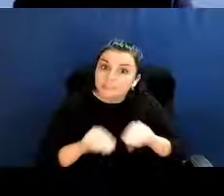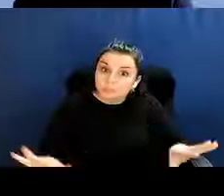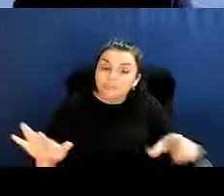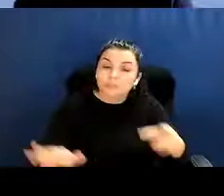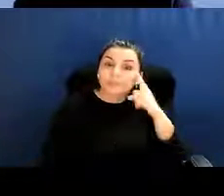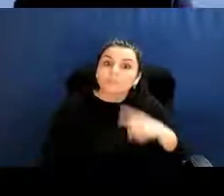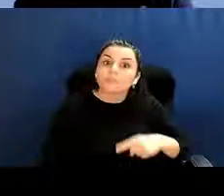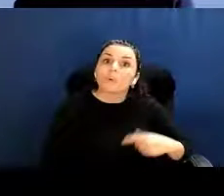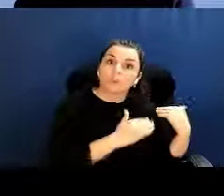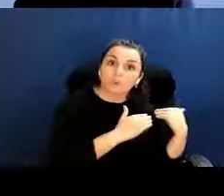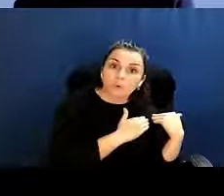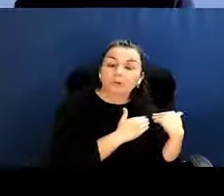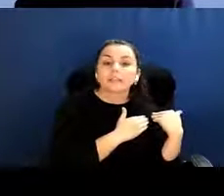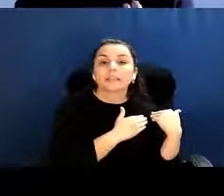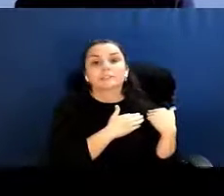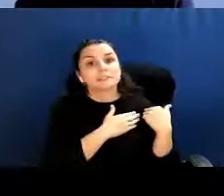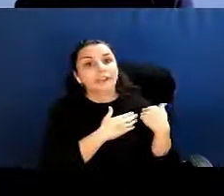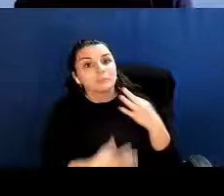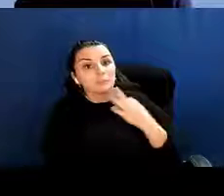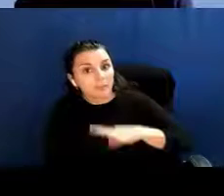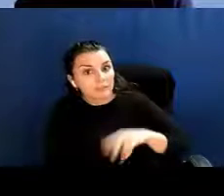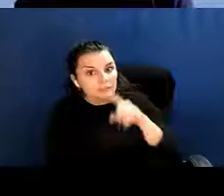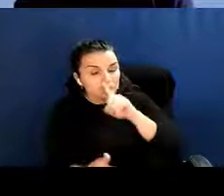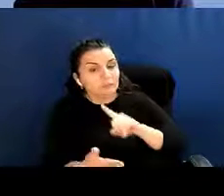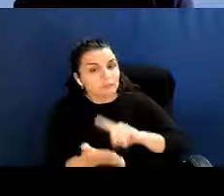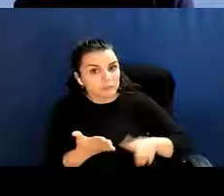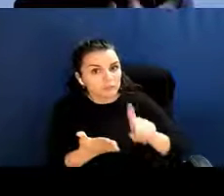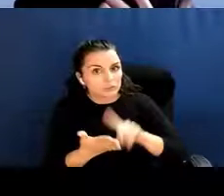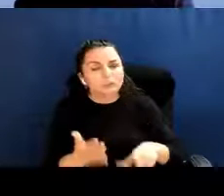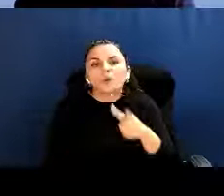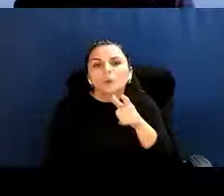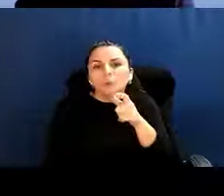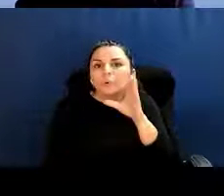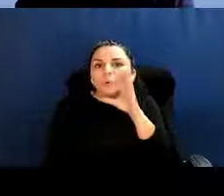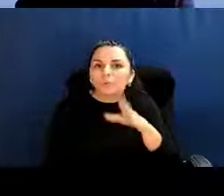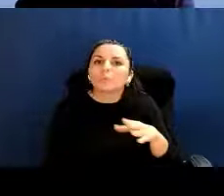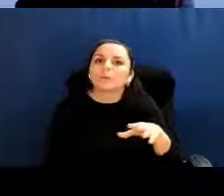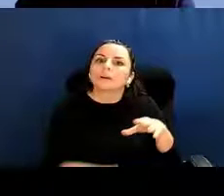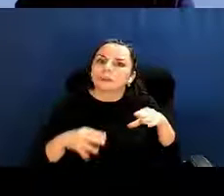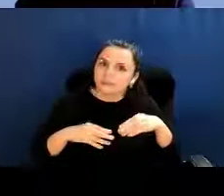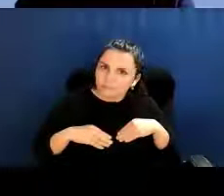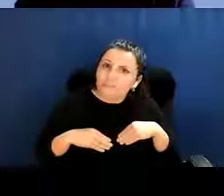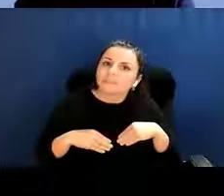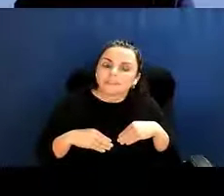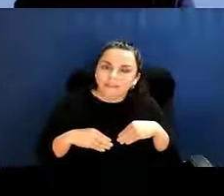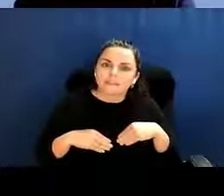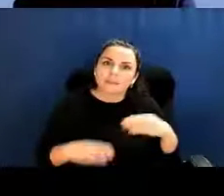we talked about understanding who would bear the burdens and who would receive the benefits of the research.